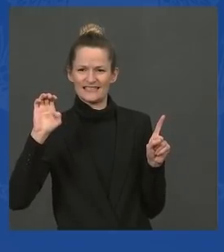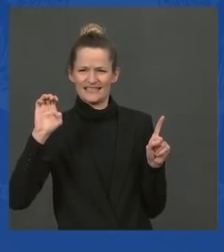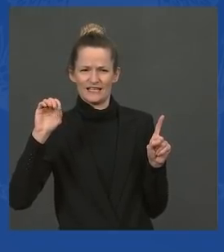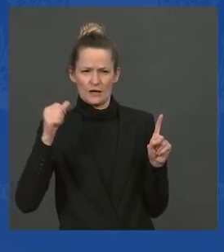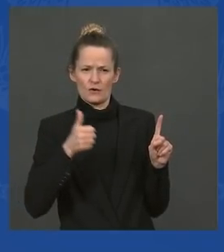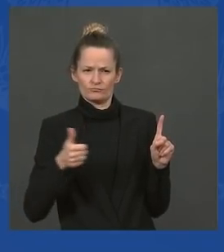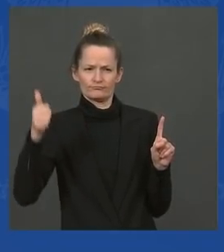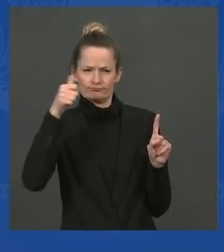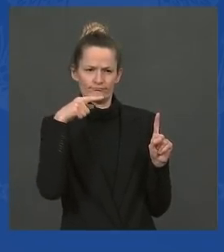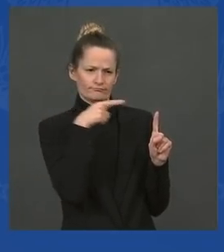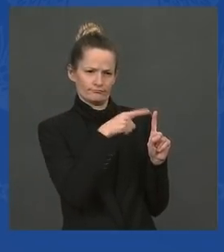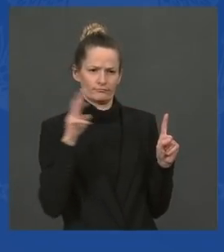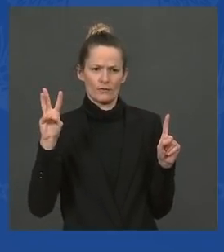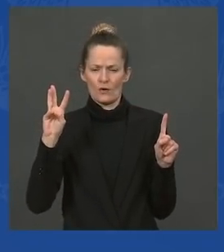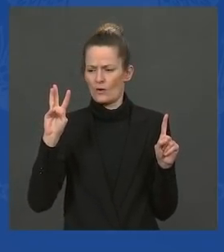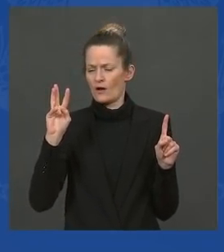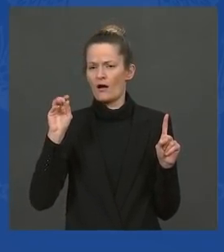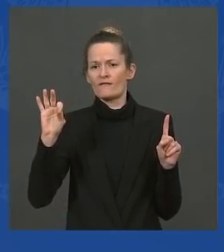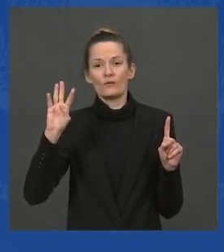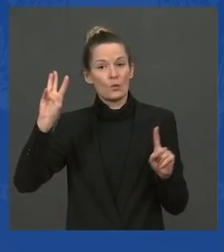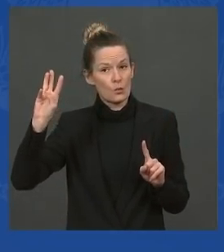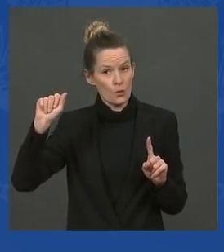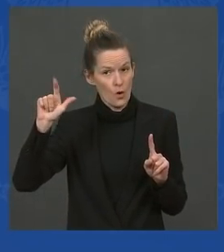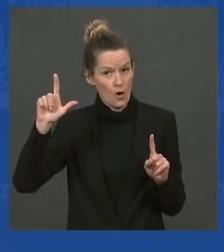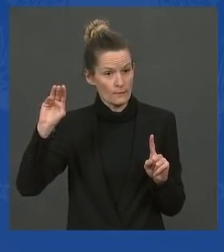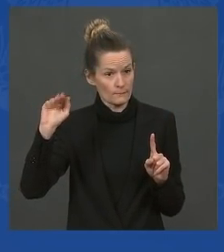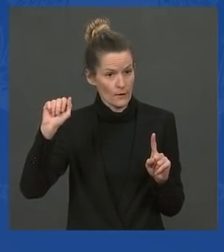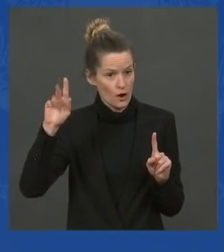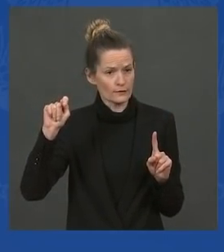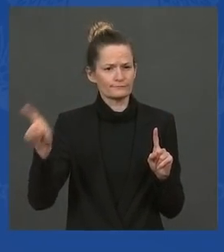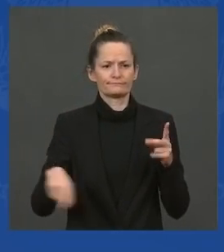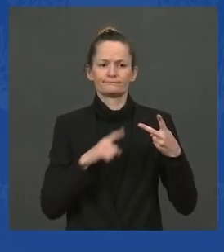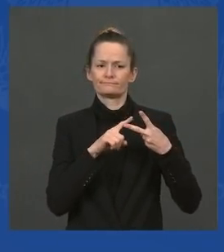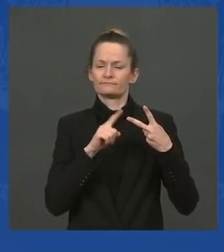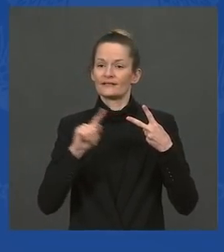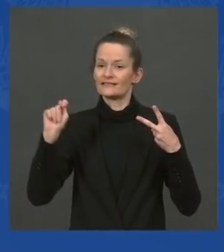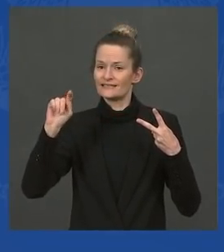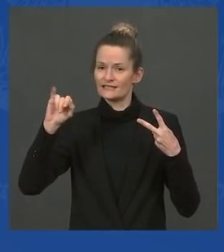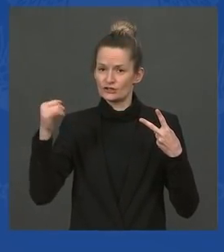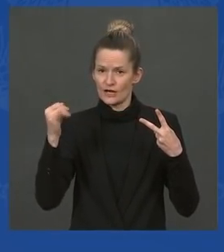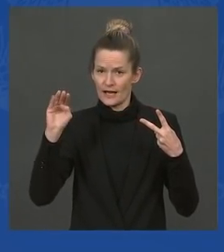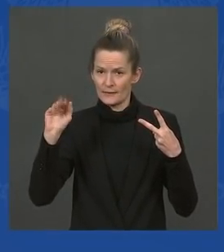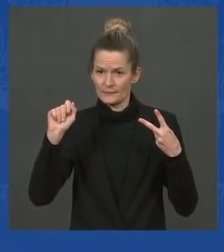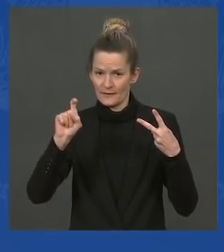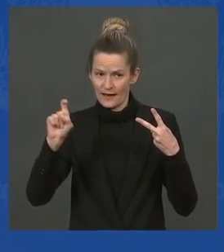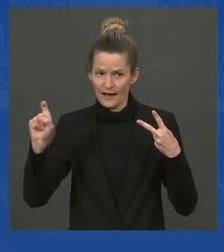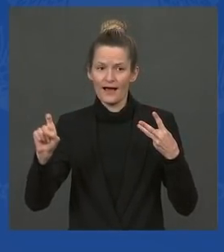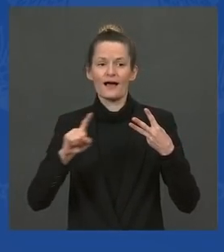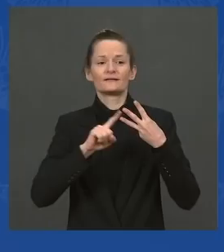Those retailers -- large retailers and others agreed to move products more quickly, stock their shelves more quickly.